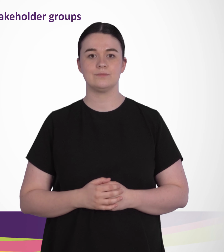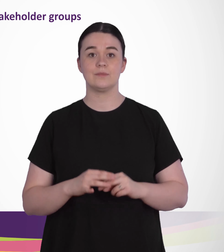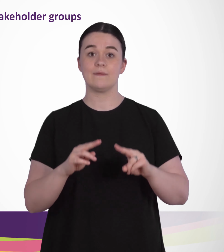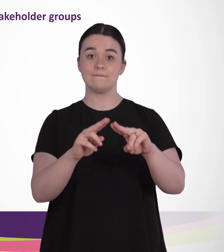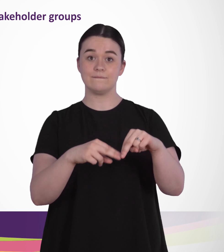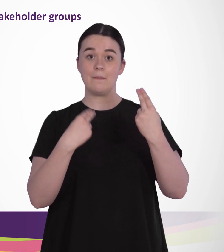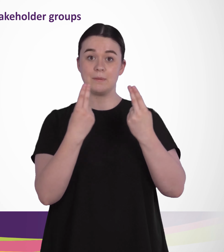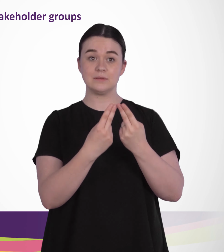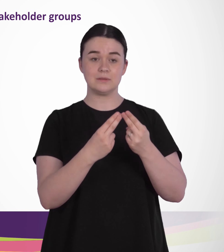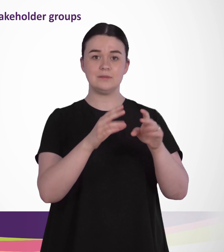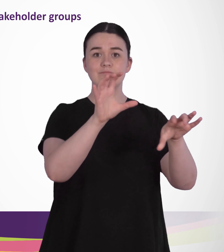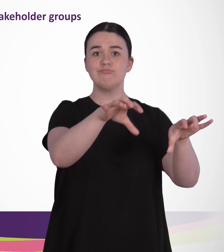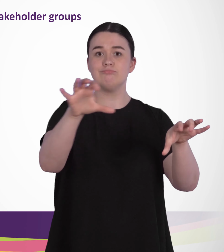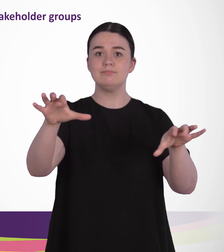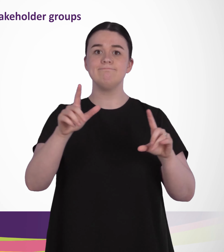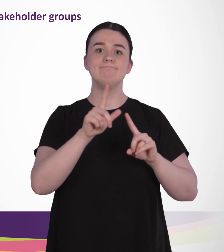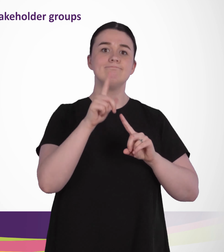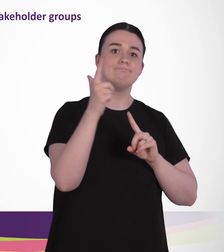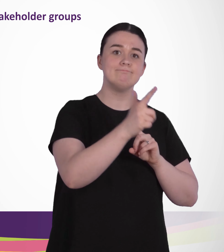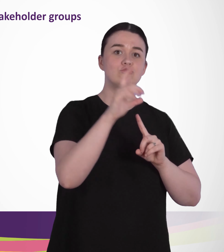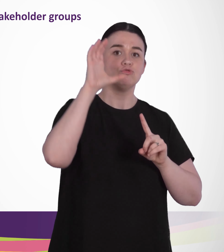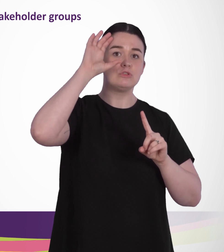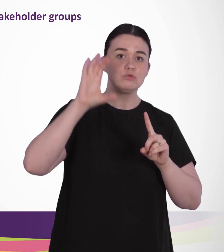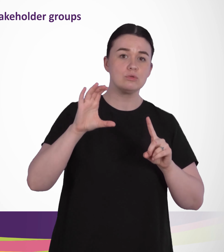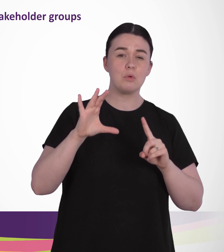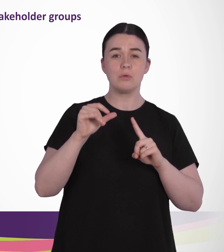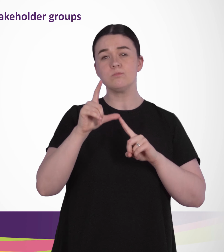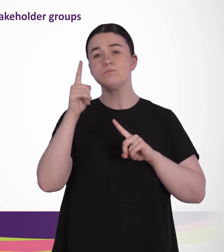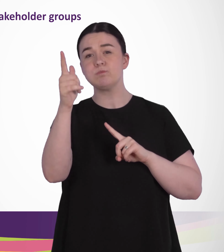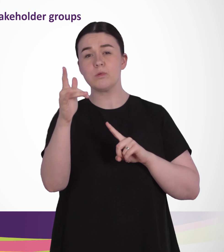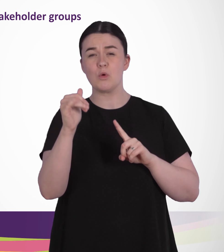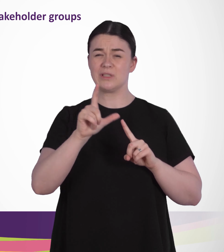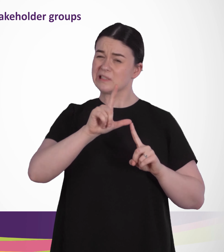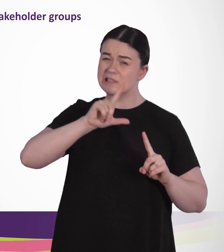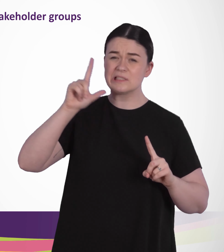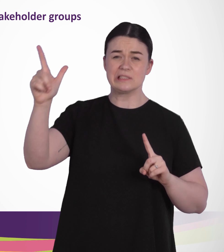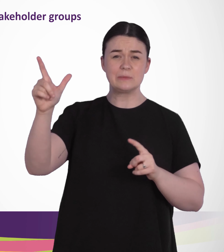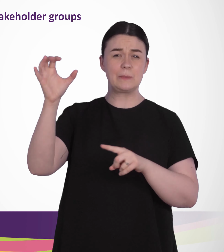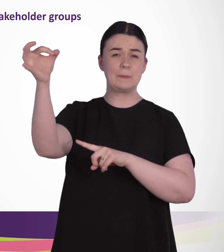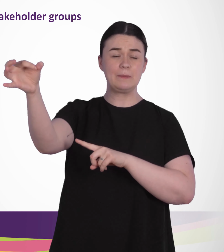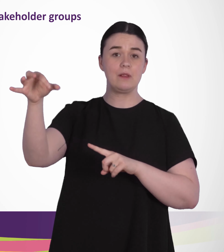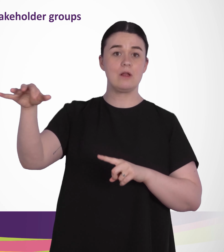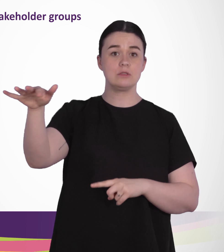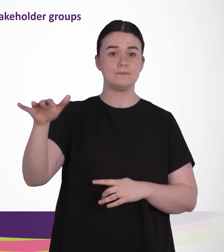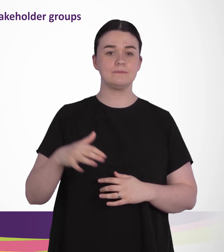Families in regional, rural and remote areas